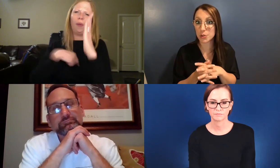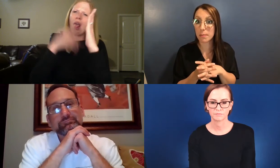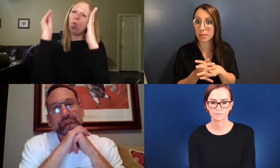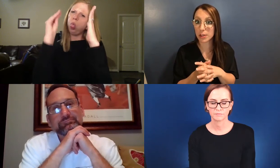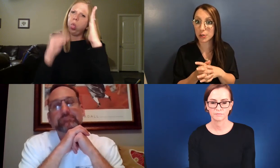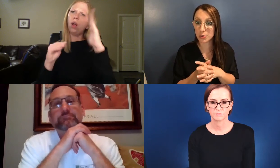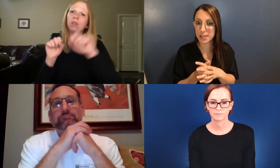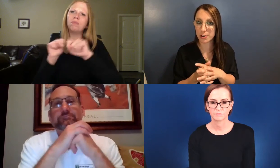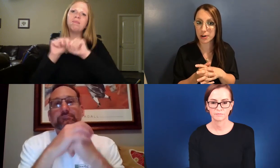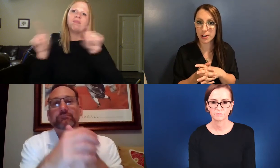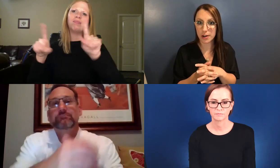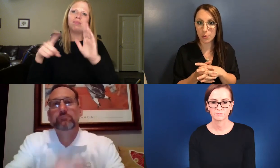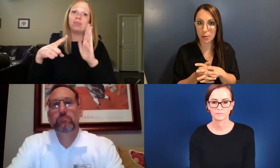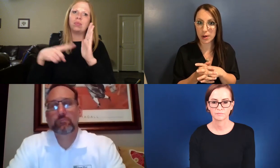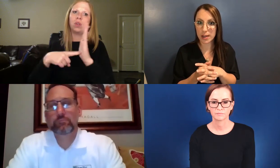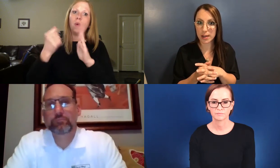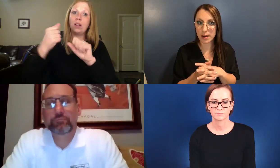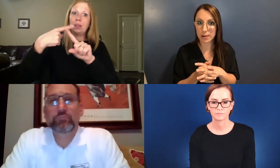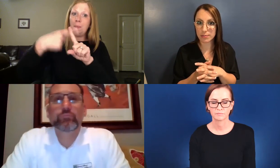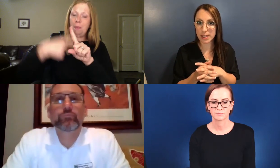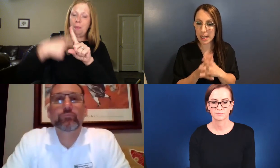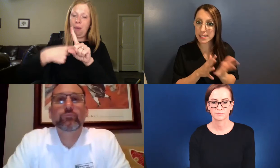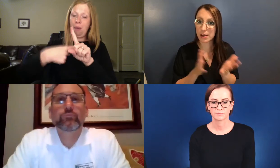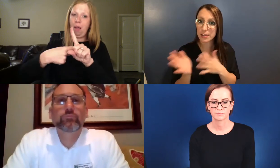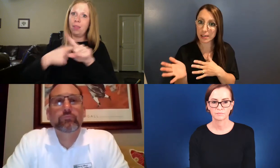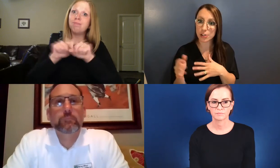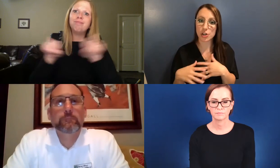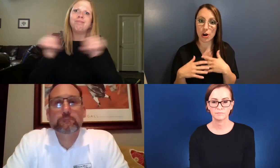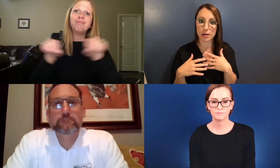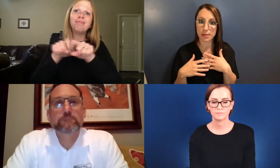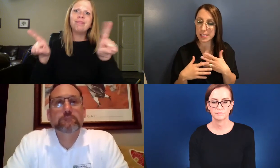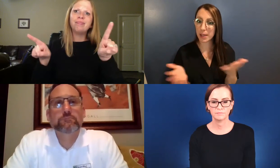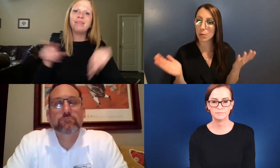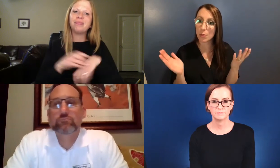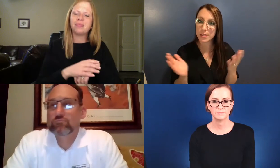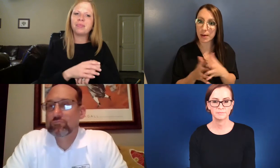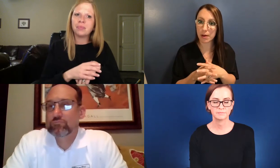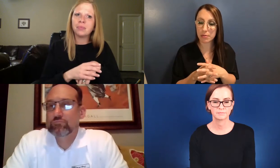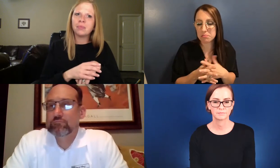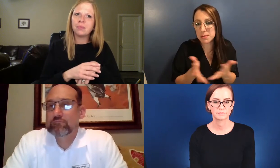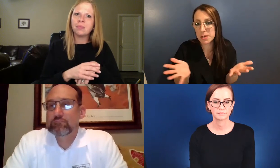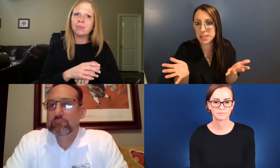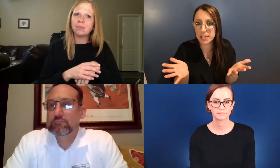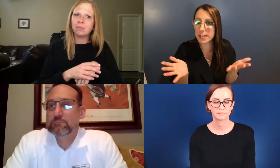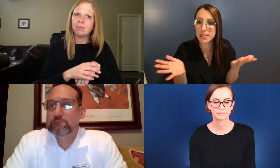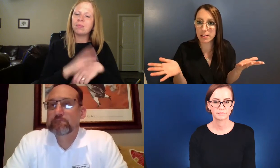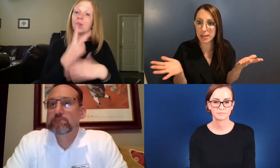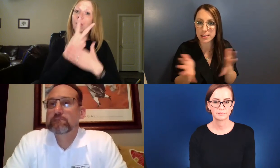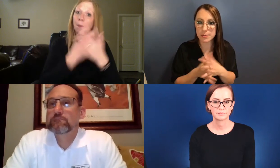we do a monthly newsletter where we in ASL and English are explaining what we did that month. Sometimes it's not a ton of things,